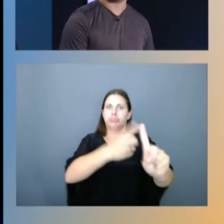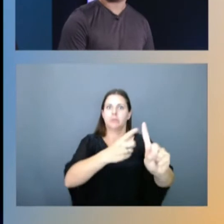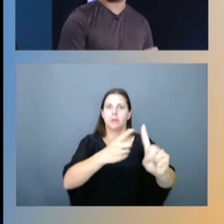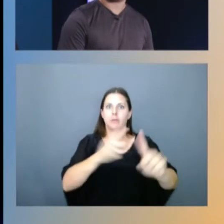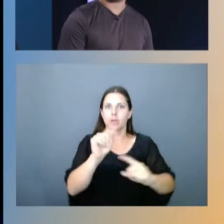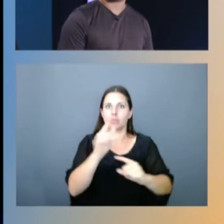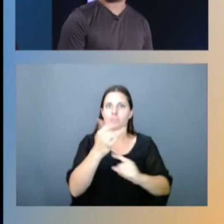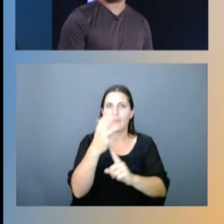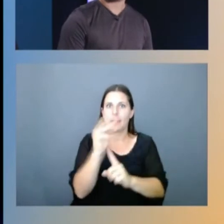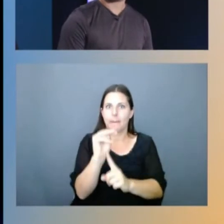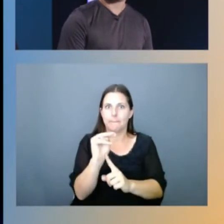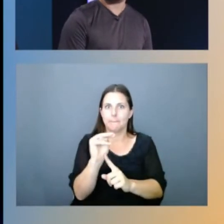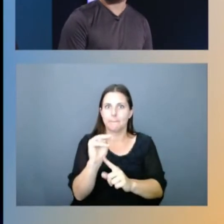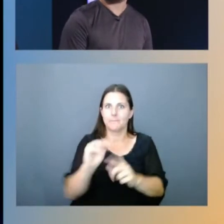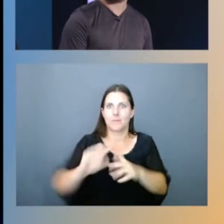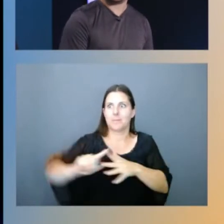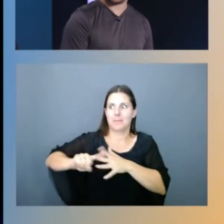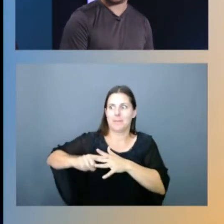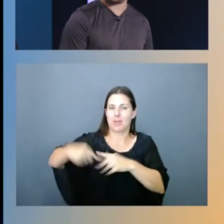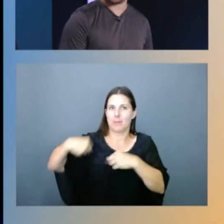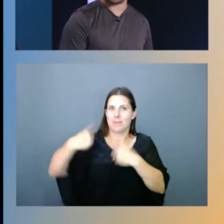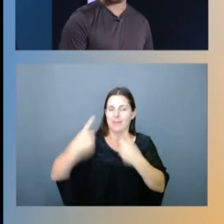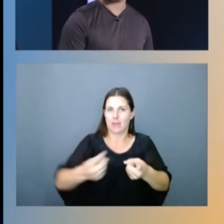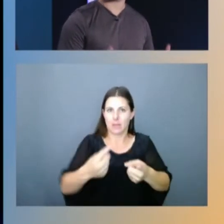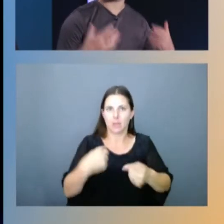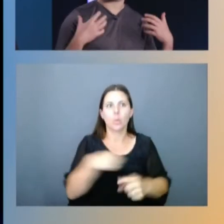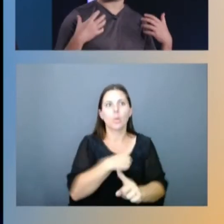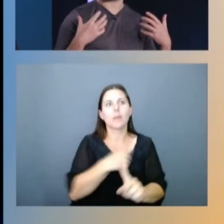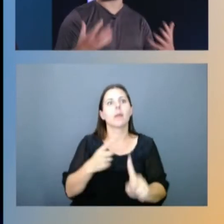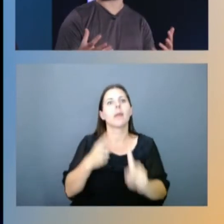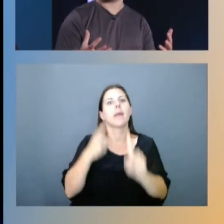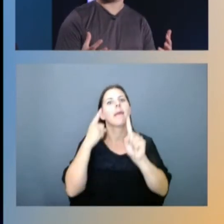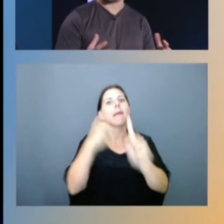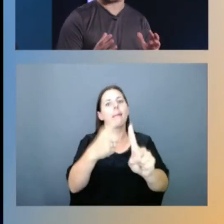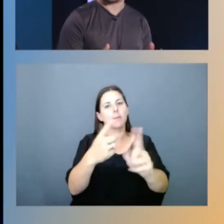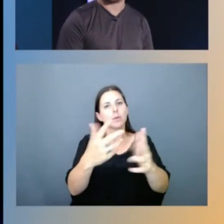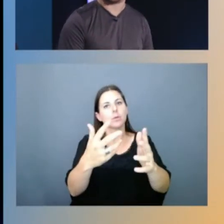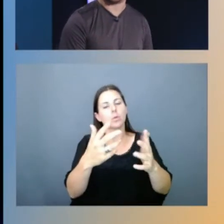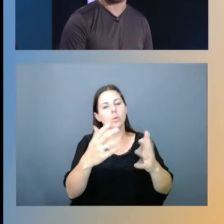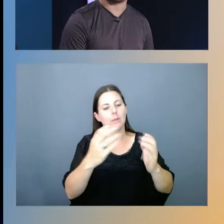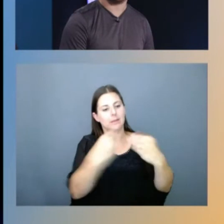We basically aim to enable customers with a just works experience.